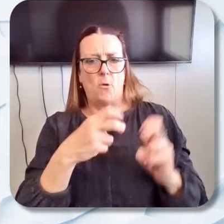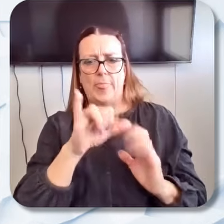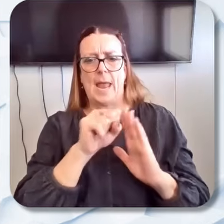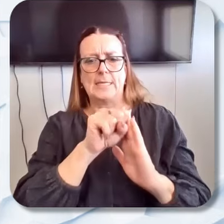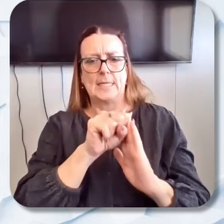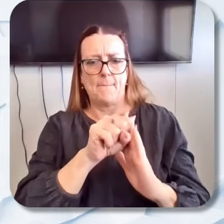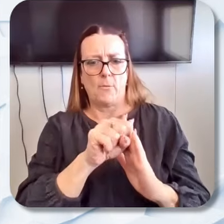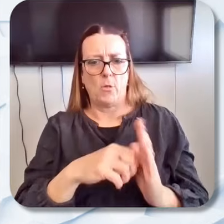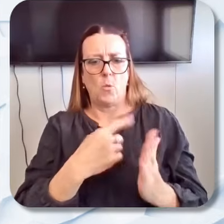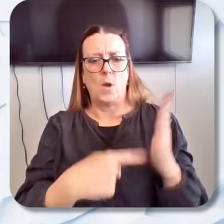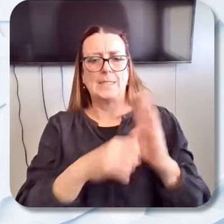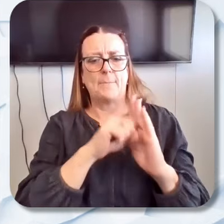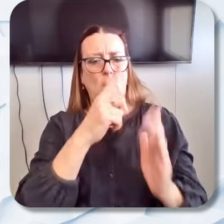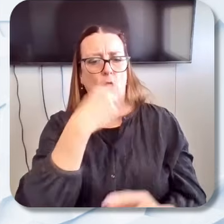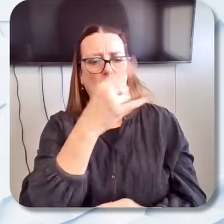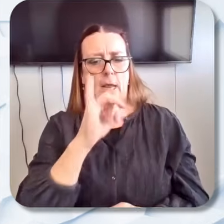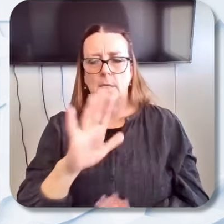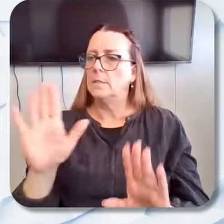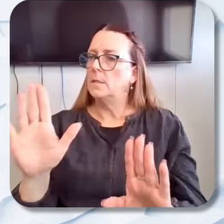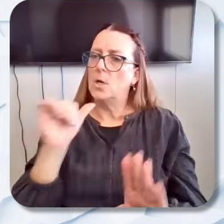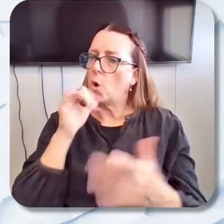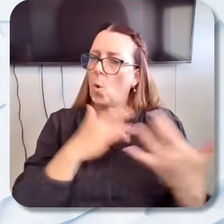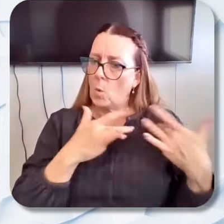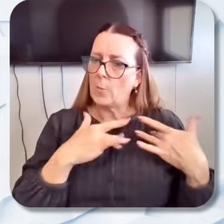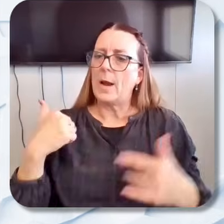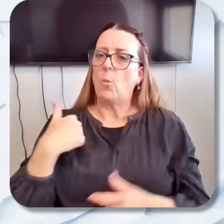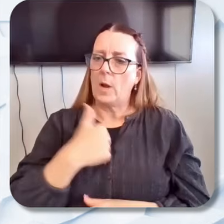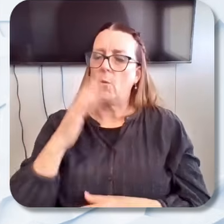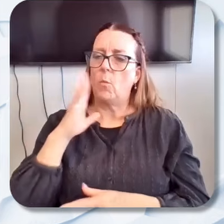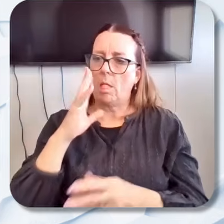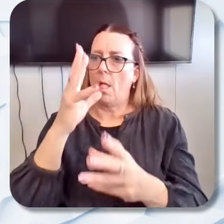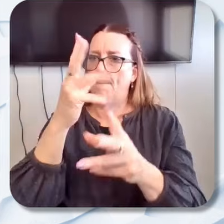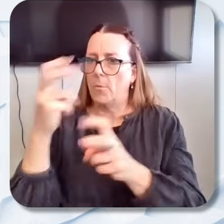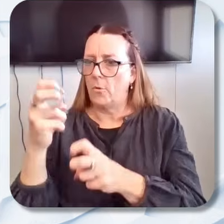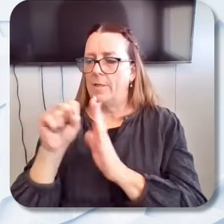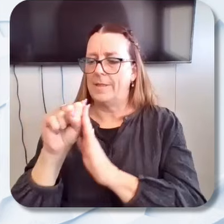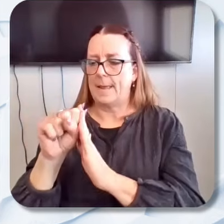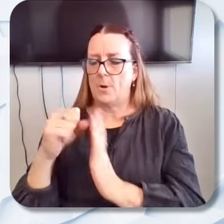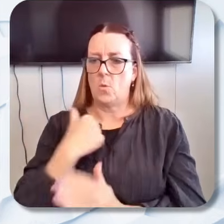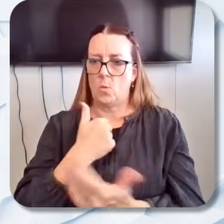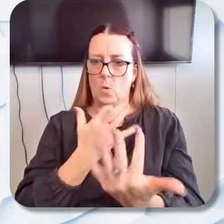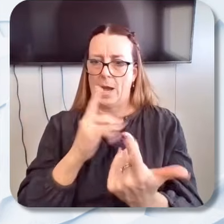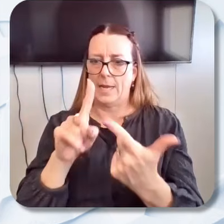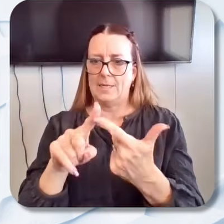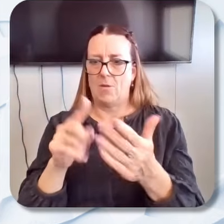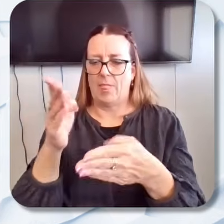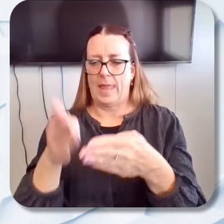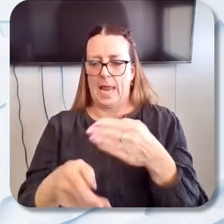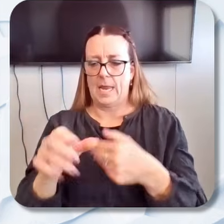What does that sample look like? Don't worry. You do not have to pull the sample. We will do that. And one of the reasons we're waiting until the end of the data collection period.